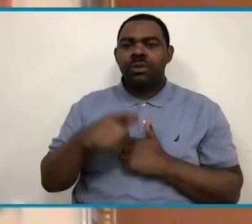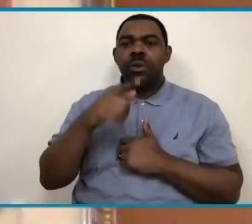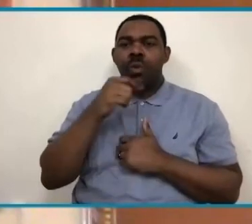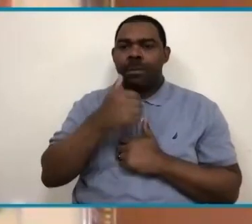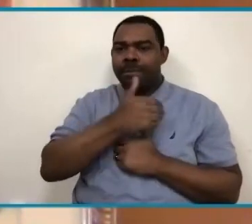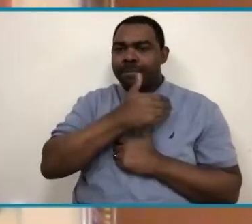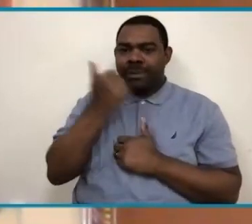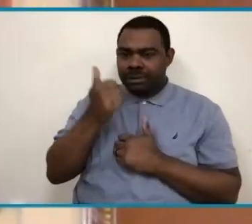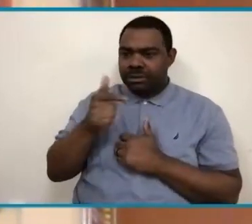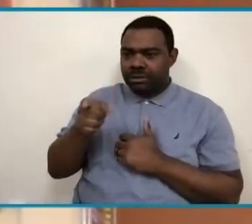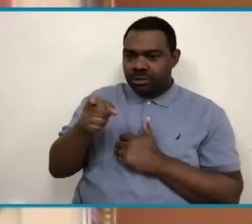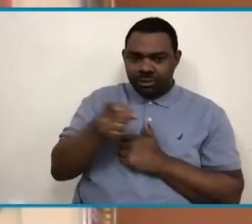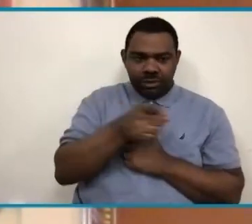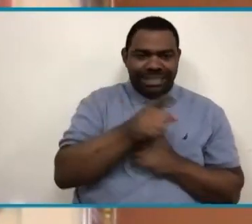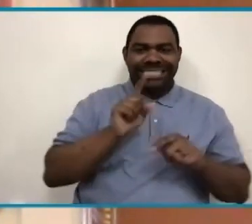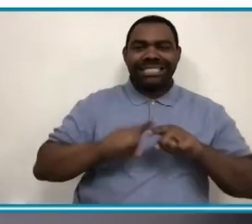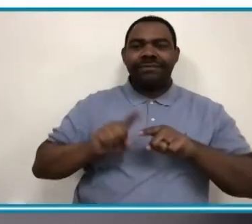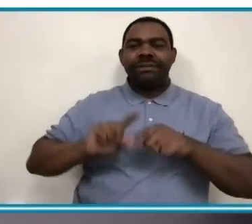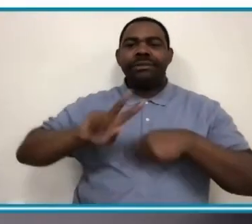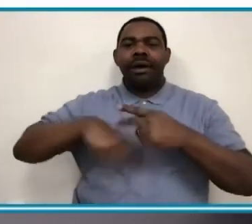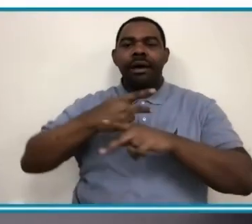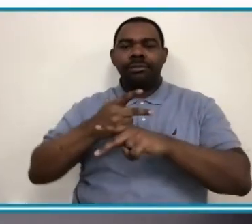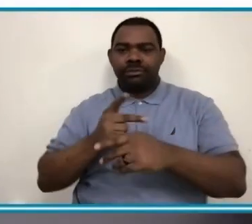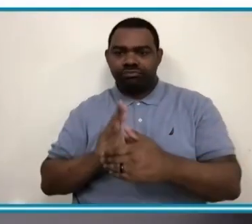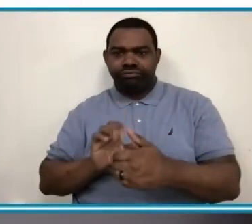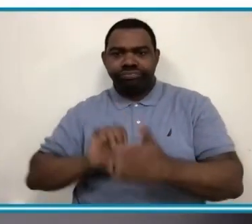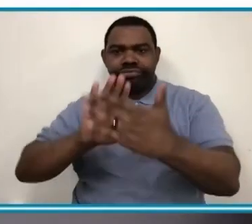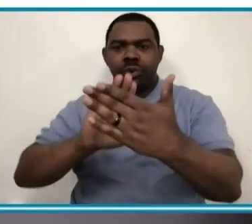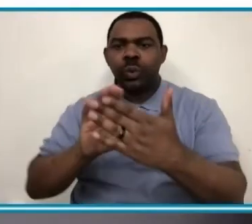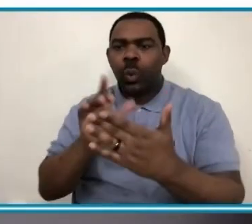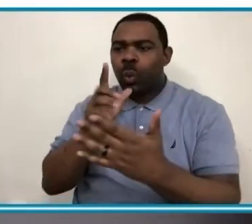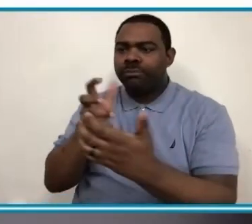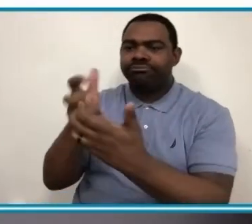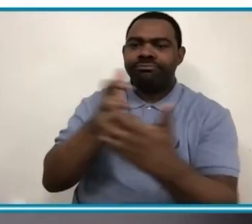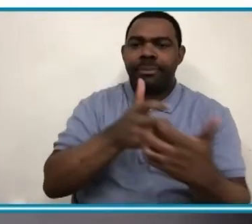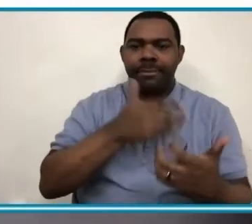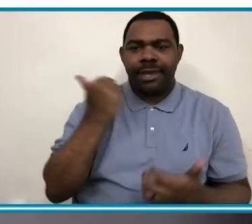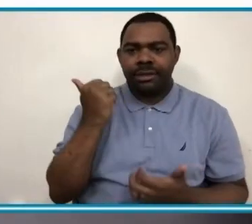kinds of interventions. Exactly. Great points.